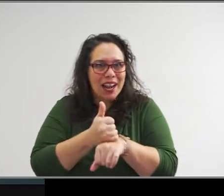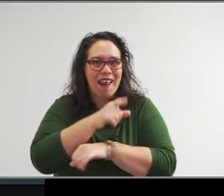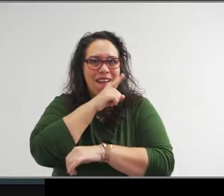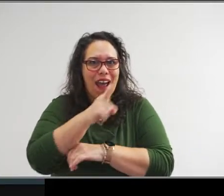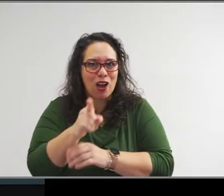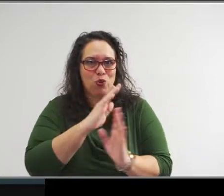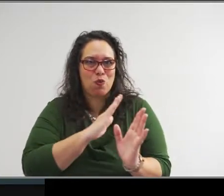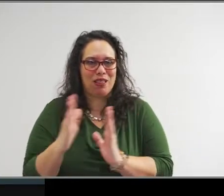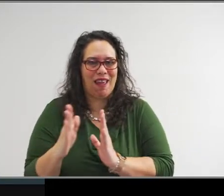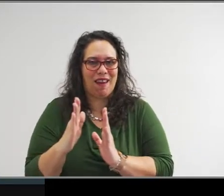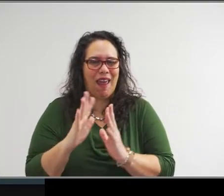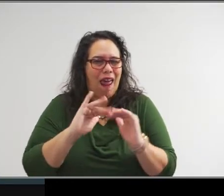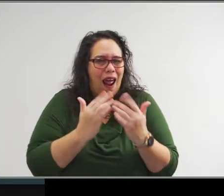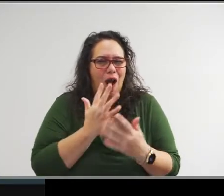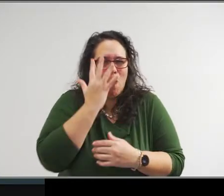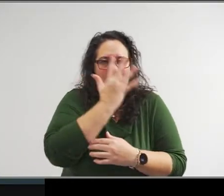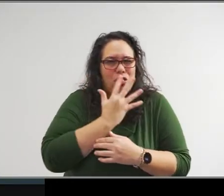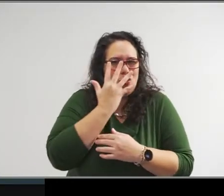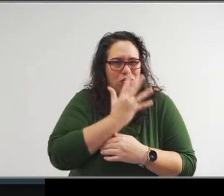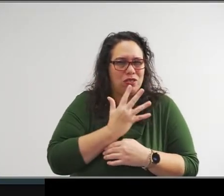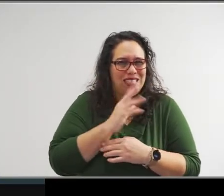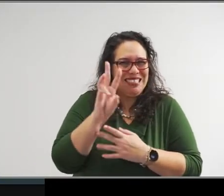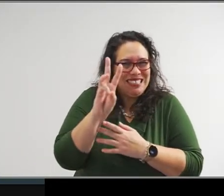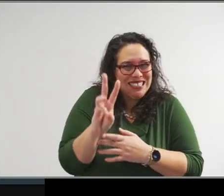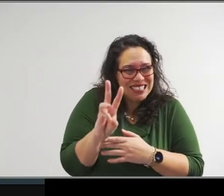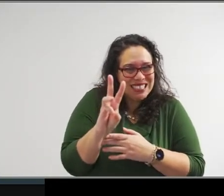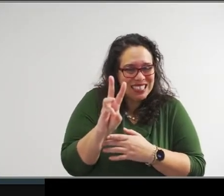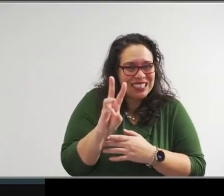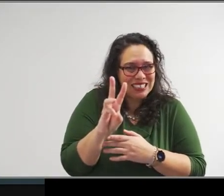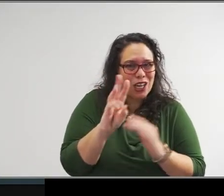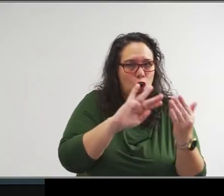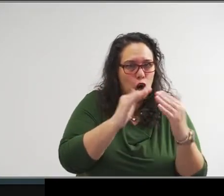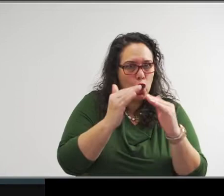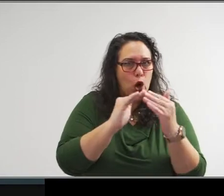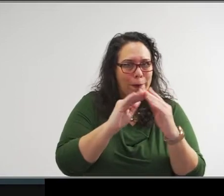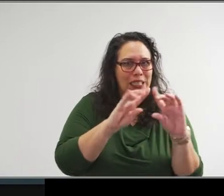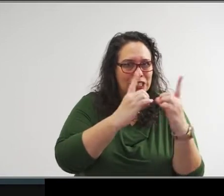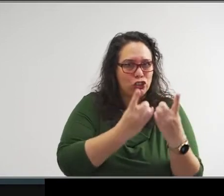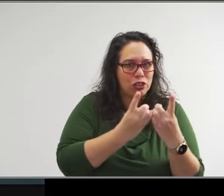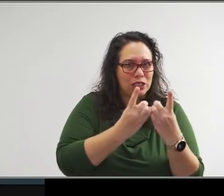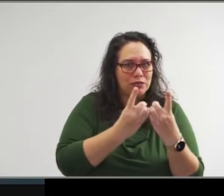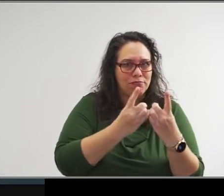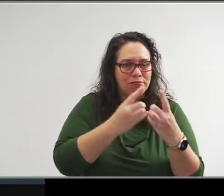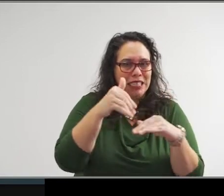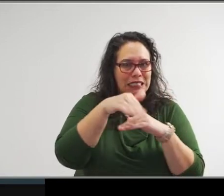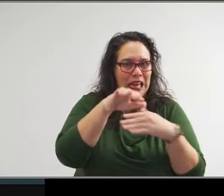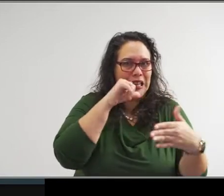and what that looks like. And just to give you an example the plan that was put out how to requirement